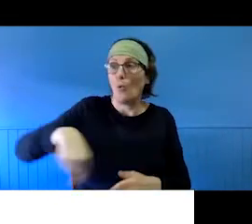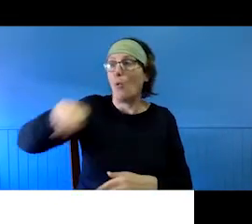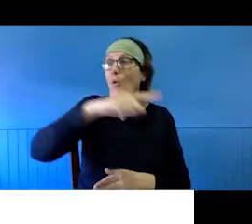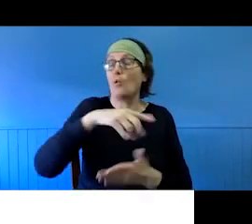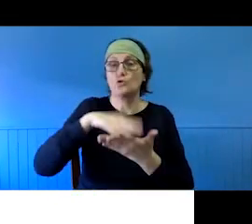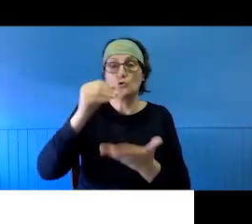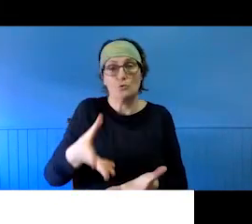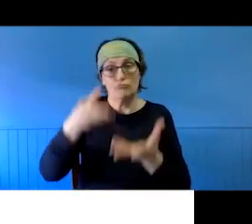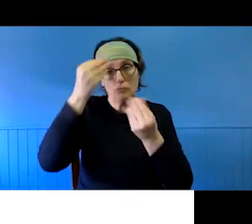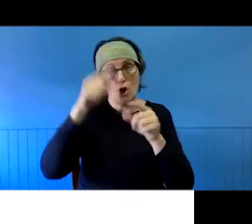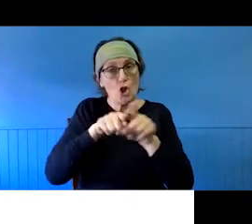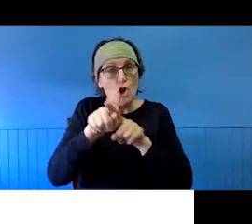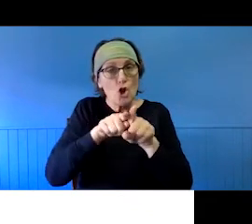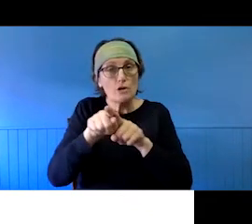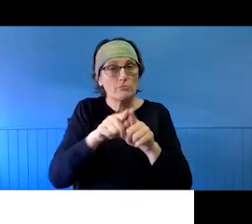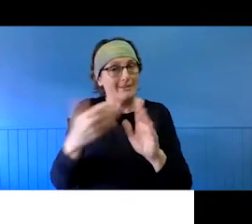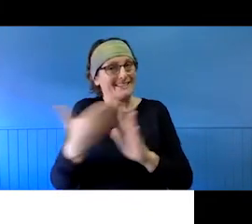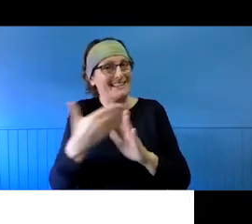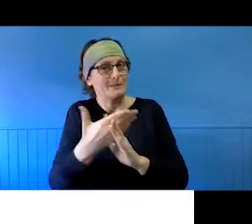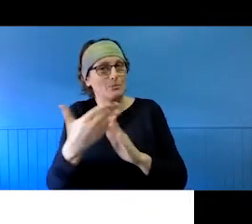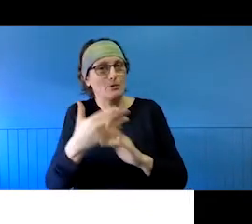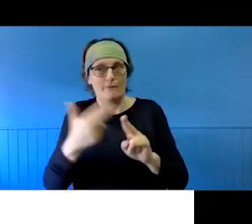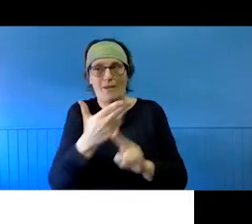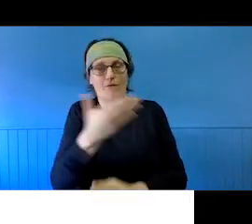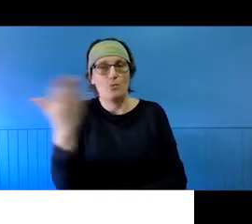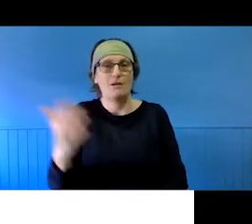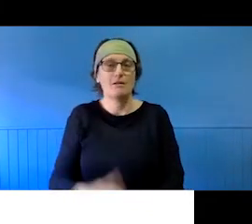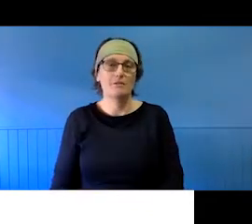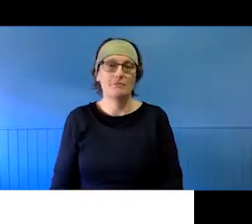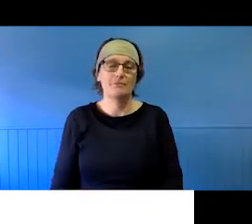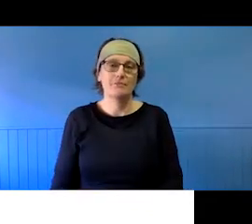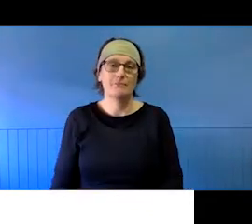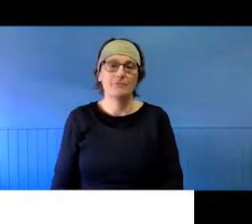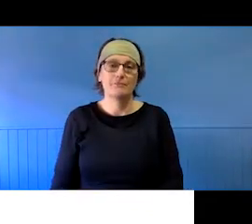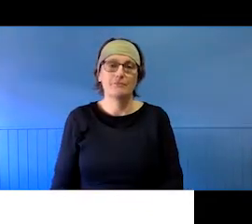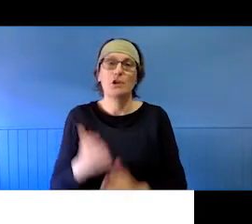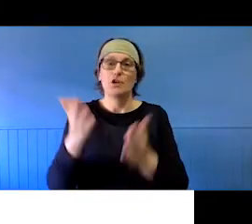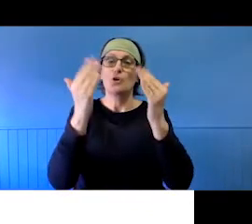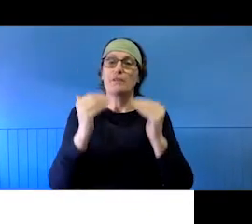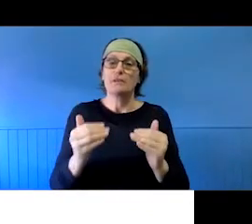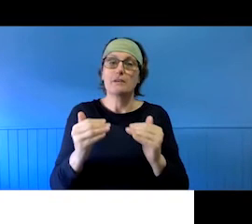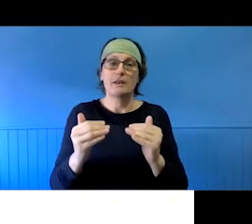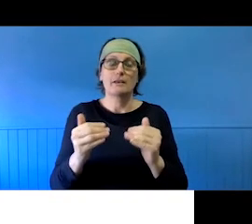just connected but accessible for all. In the next slide I look at